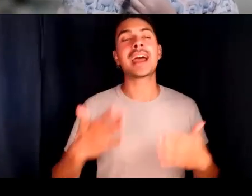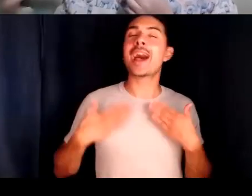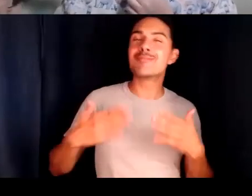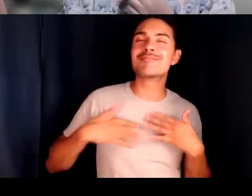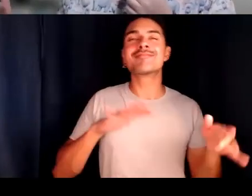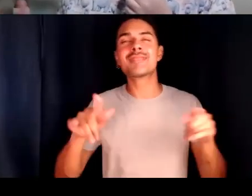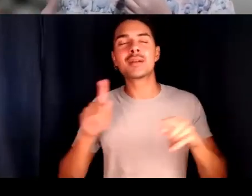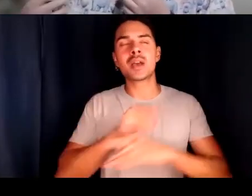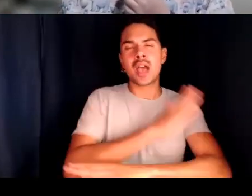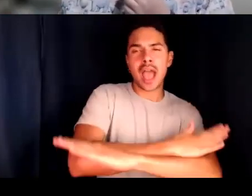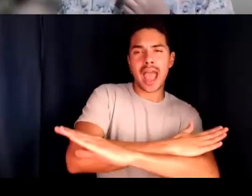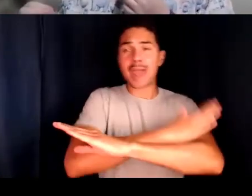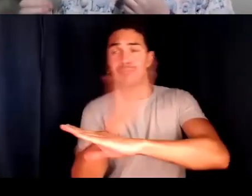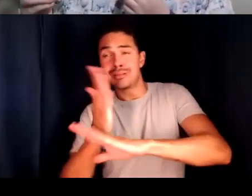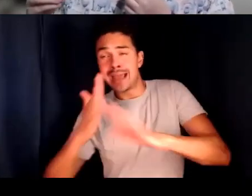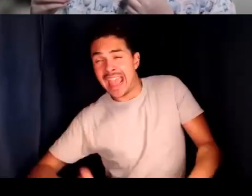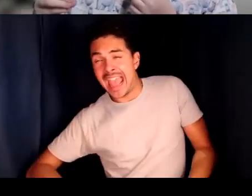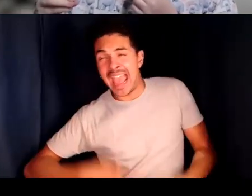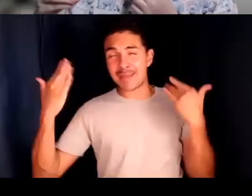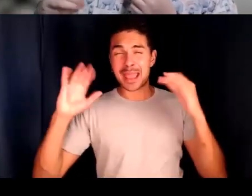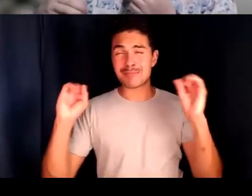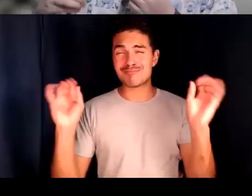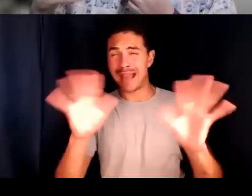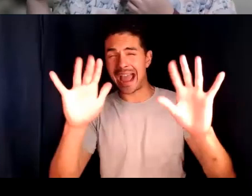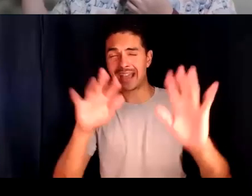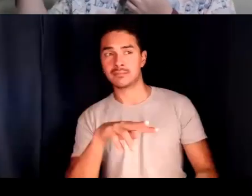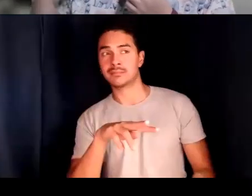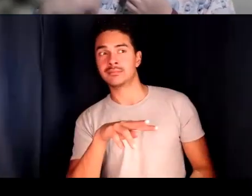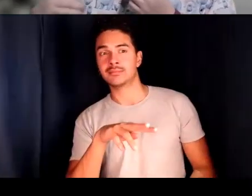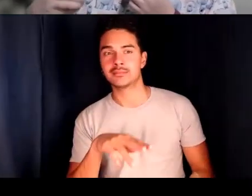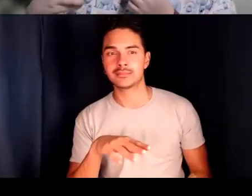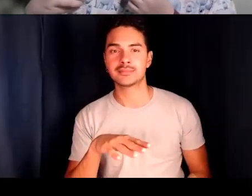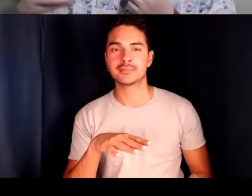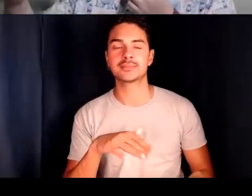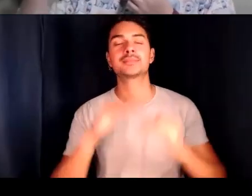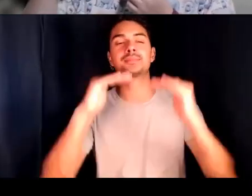Less control over emotions and reactions and that lack,